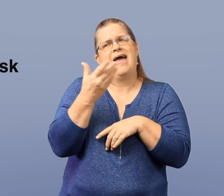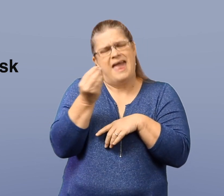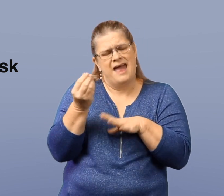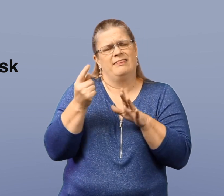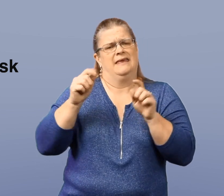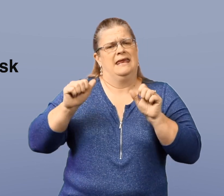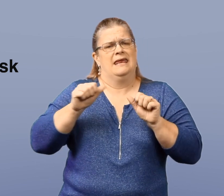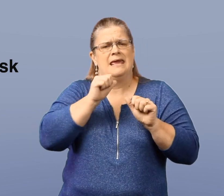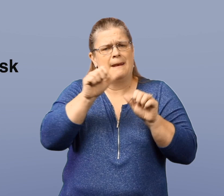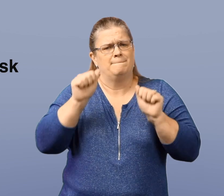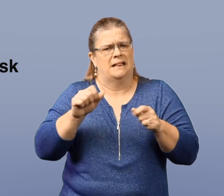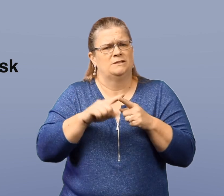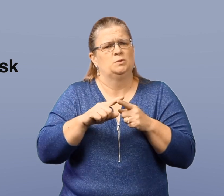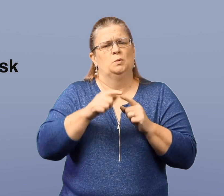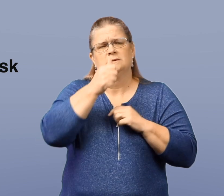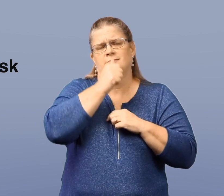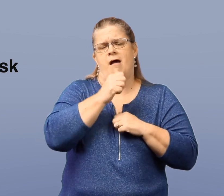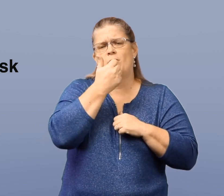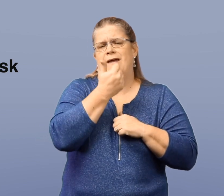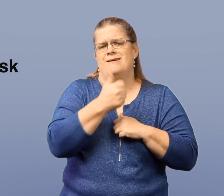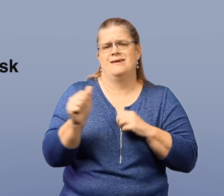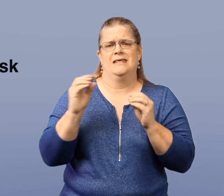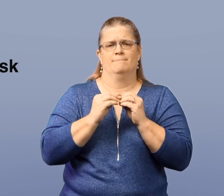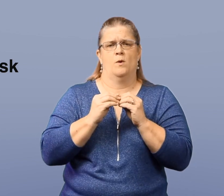and the inability to tolerate any more pain.